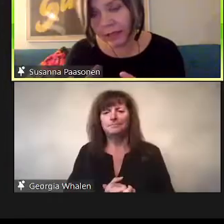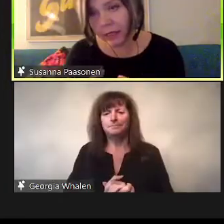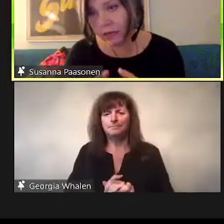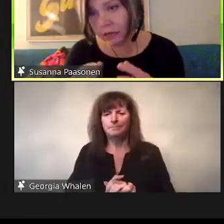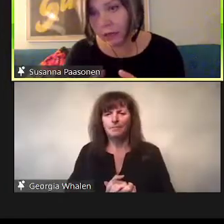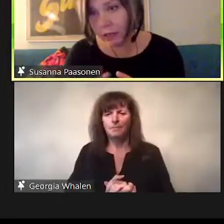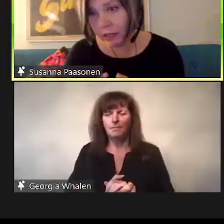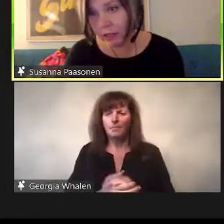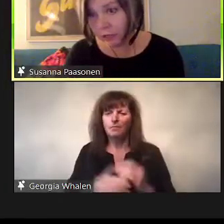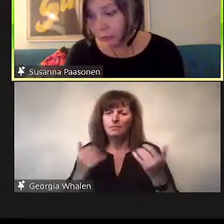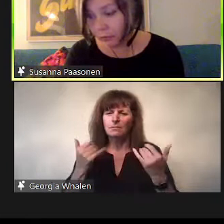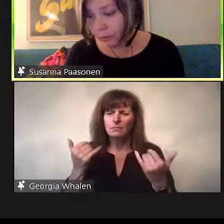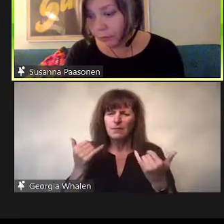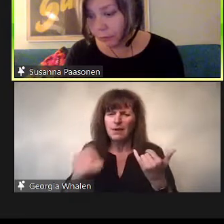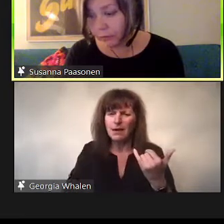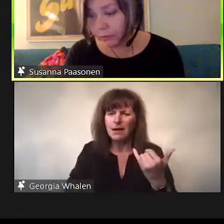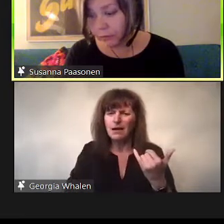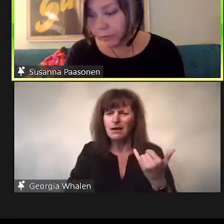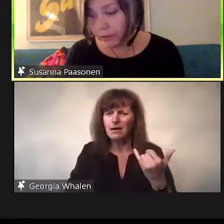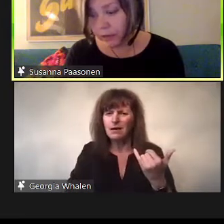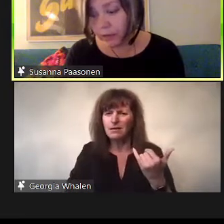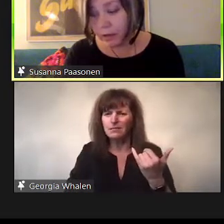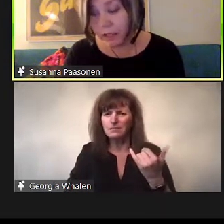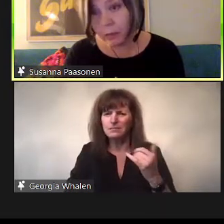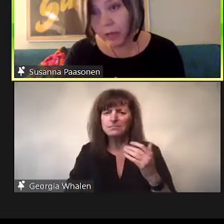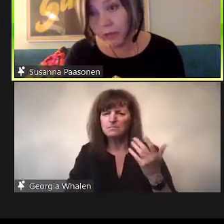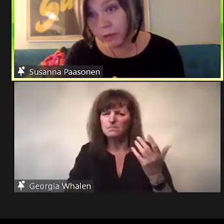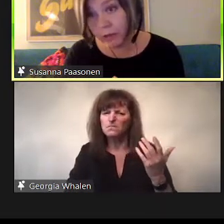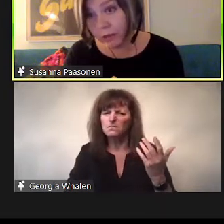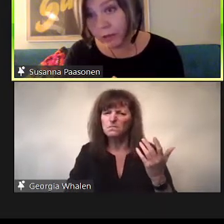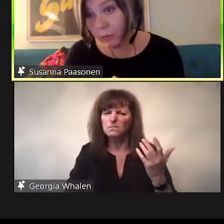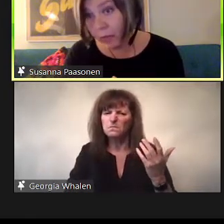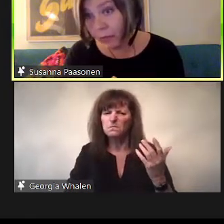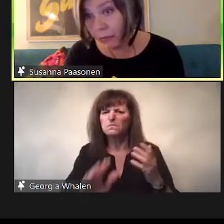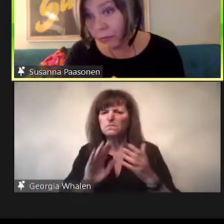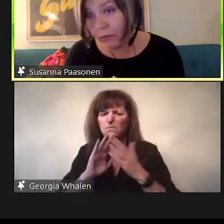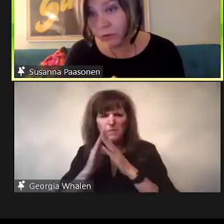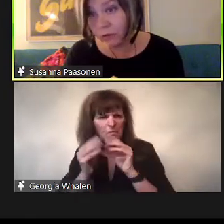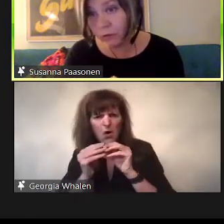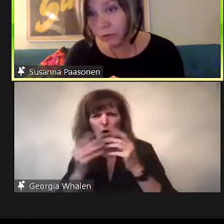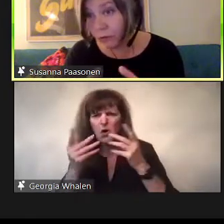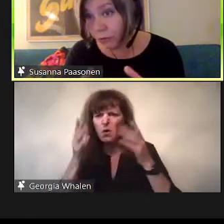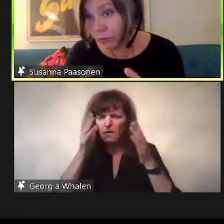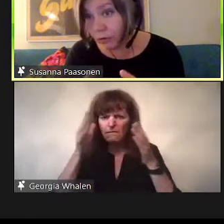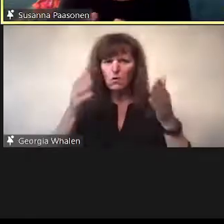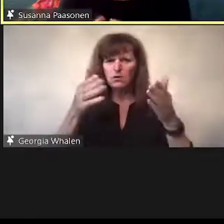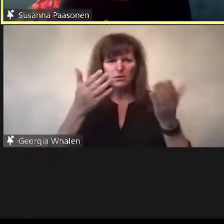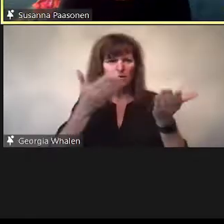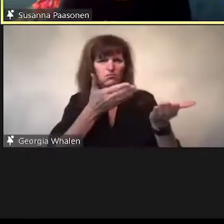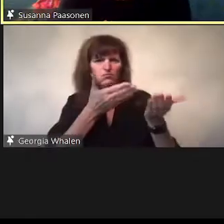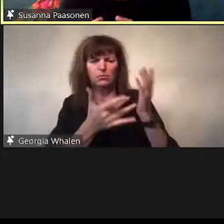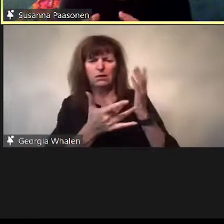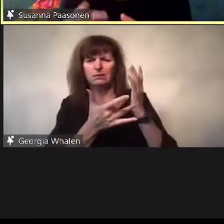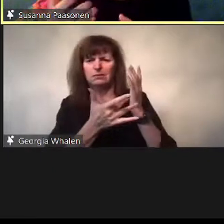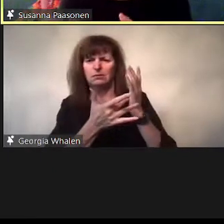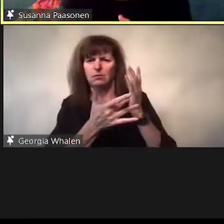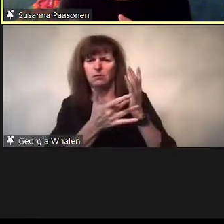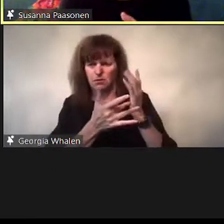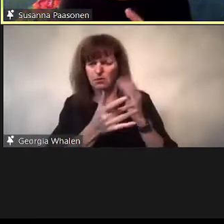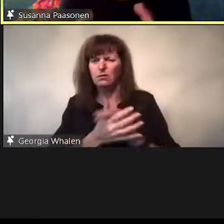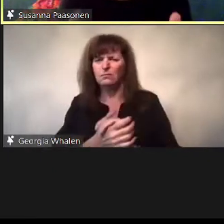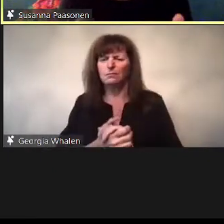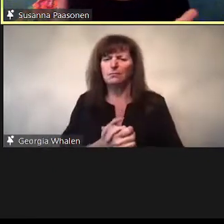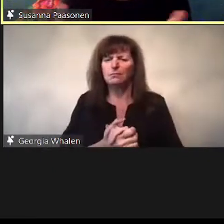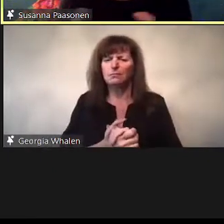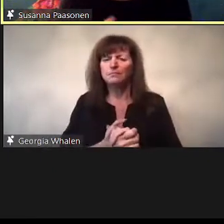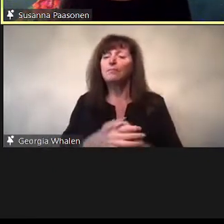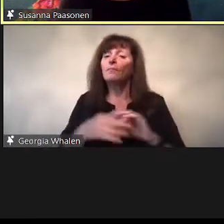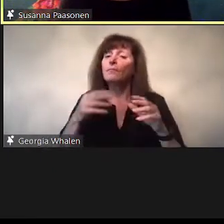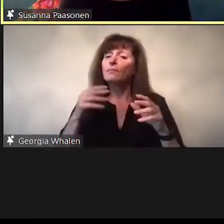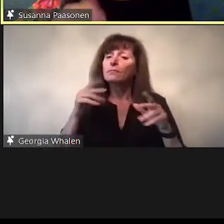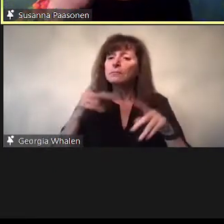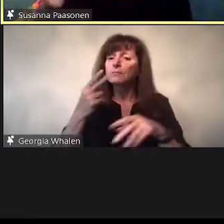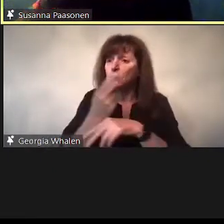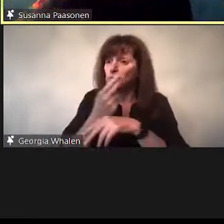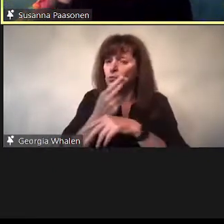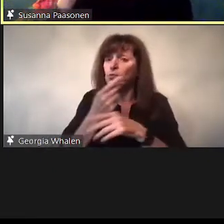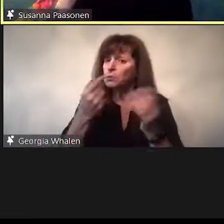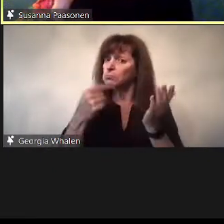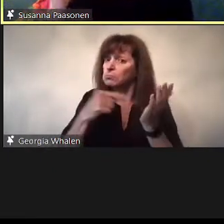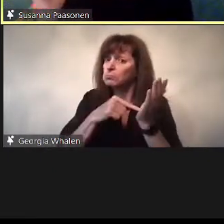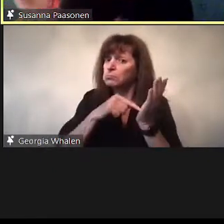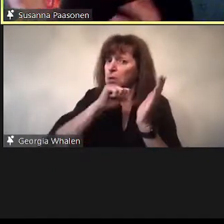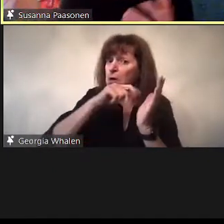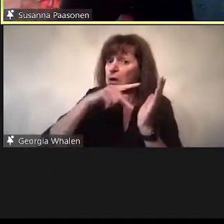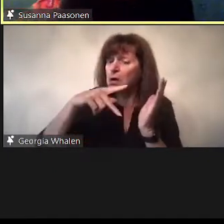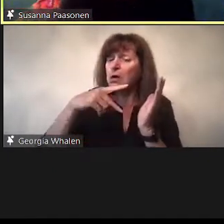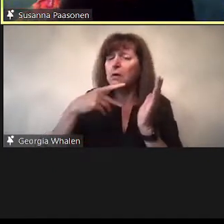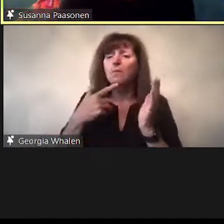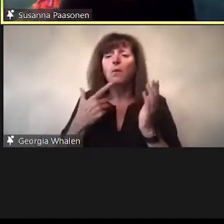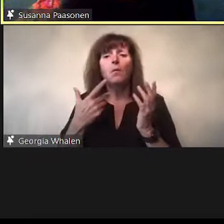In a sense, what we already know, online platforms are key to how people come together sexually.